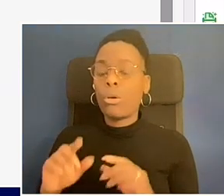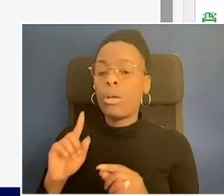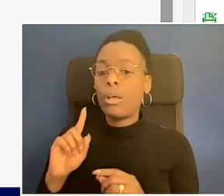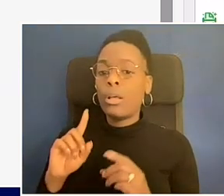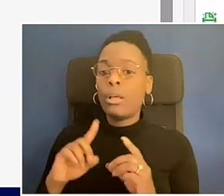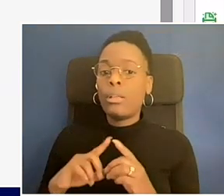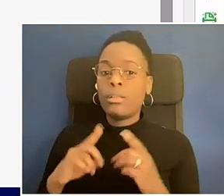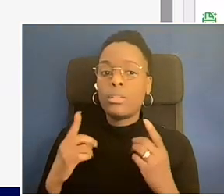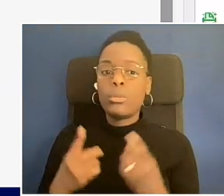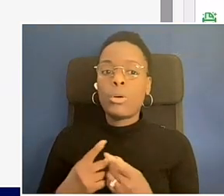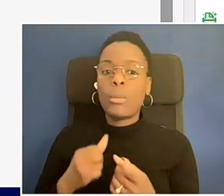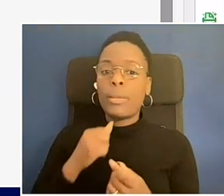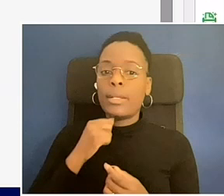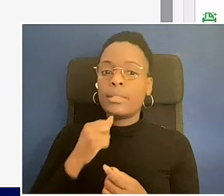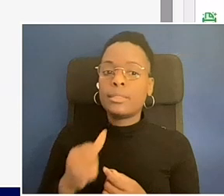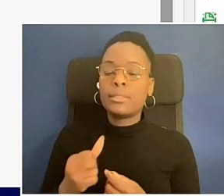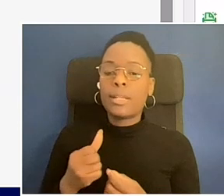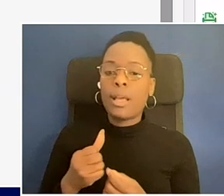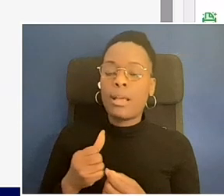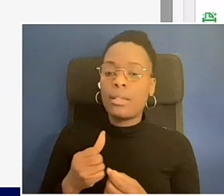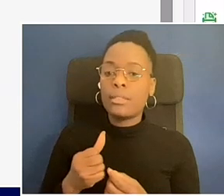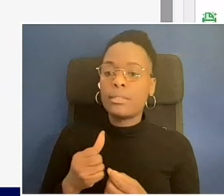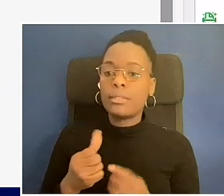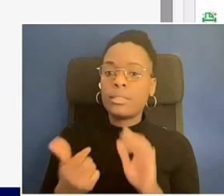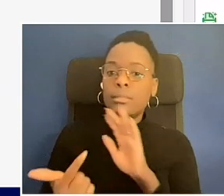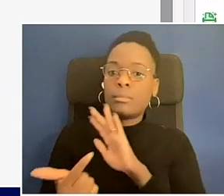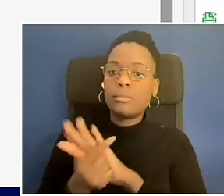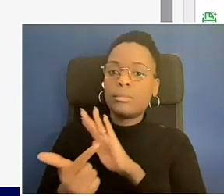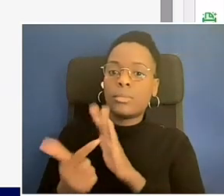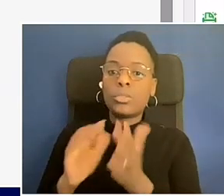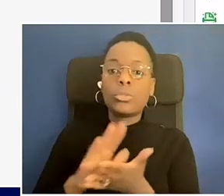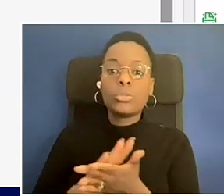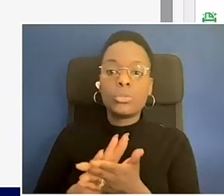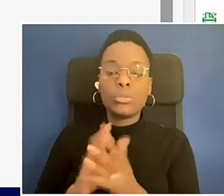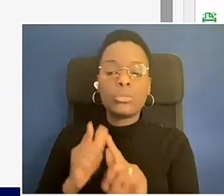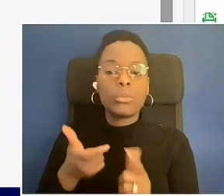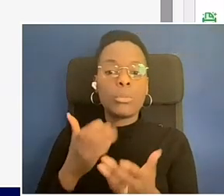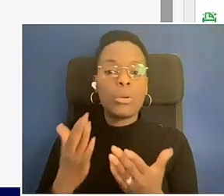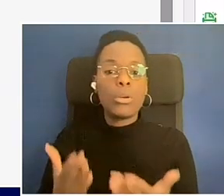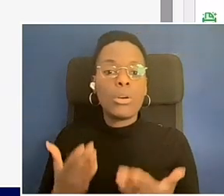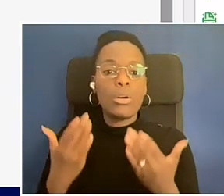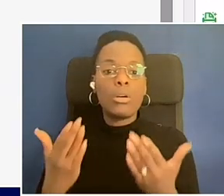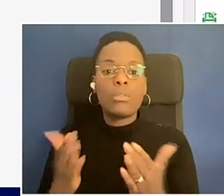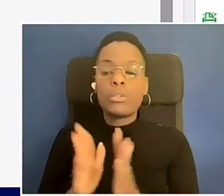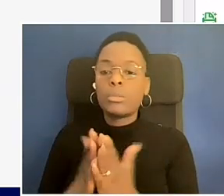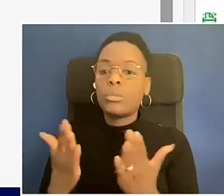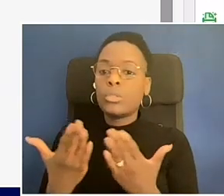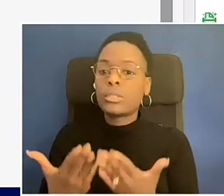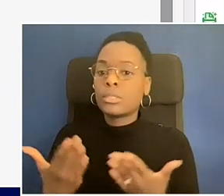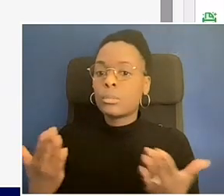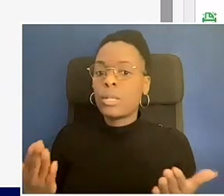precluded schools from offering books and supplies to students. And I would argue